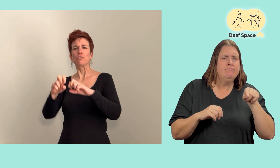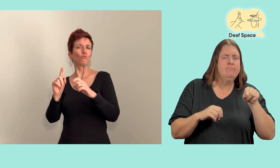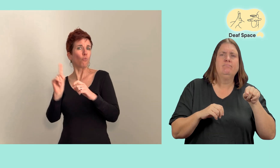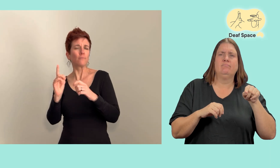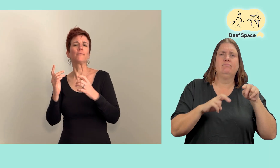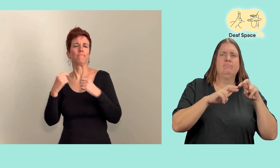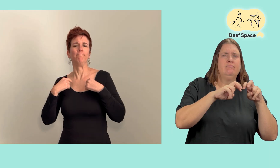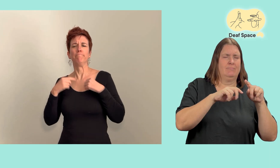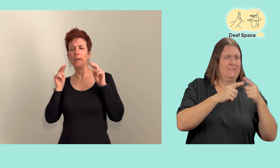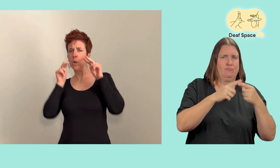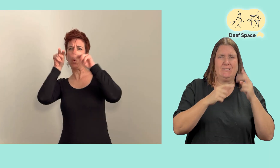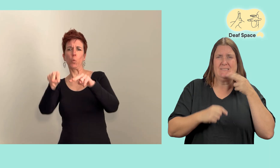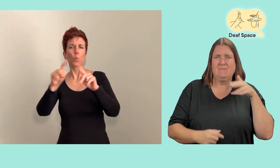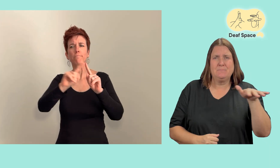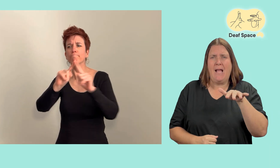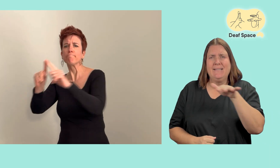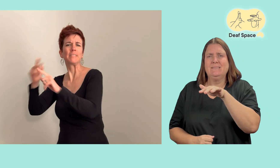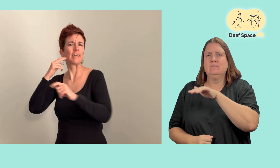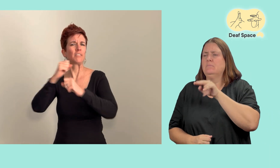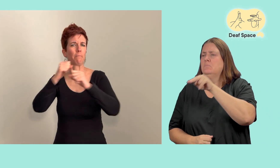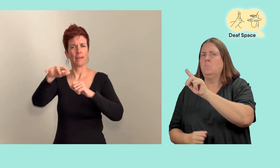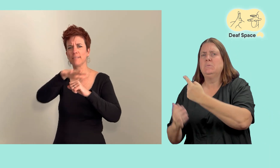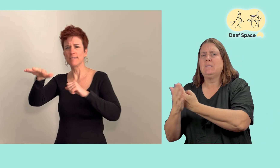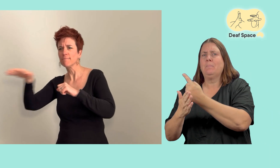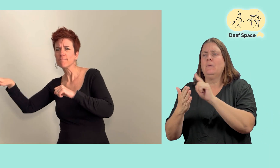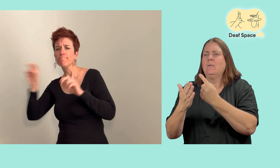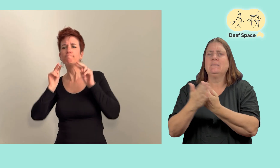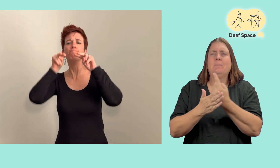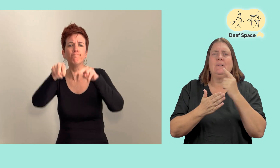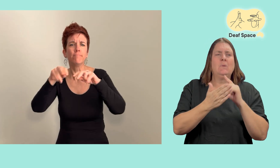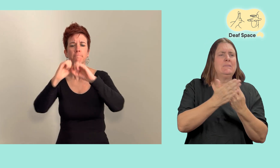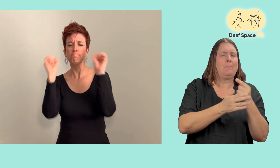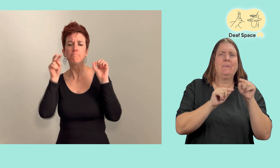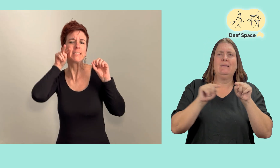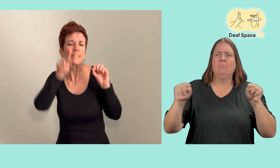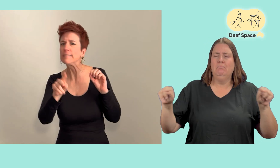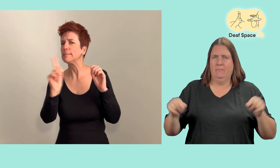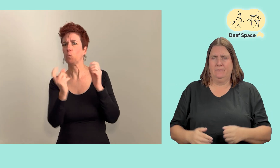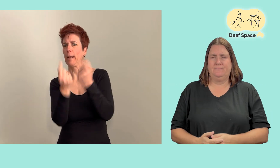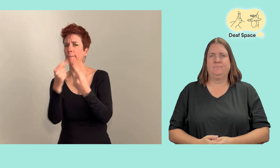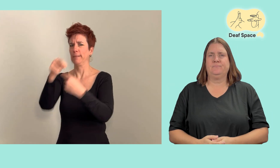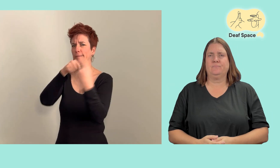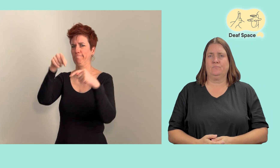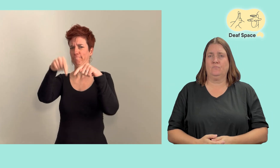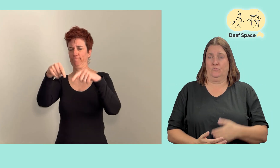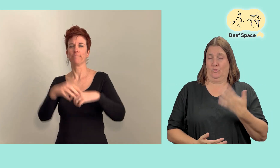This research has been looking at a variety of Deaf spaces and what happens within them.